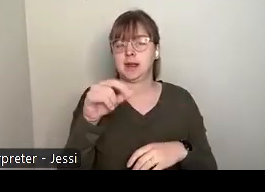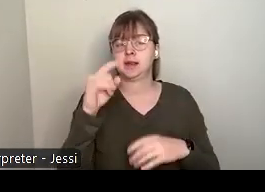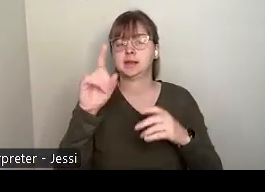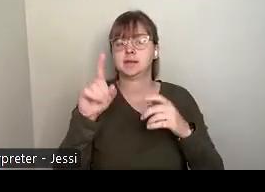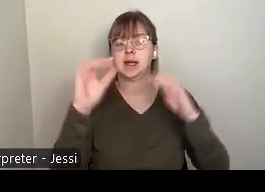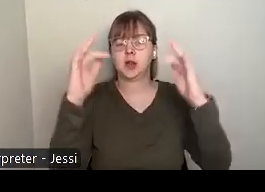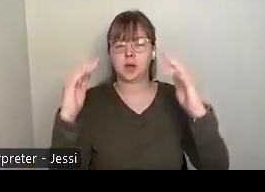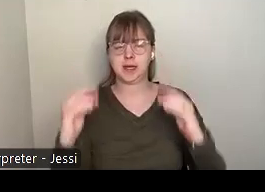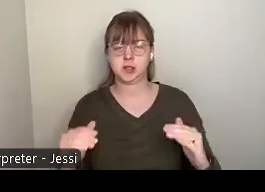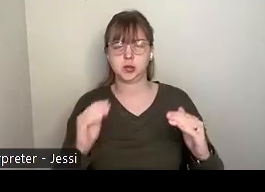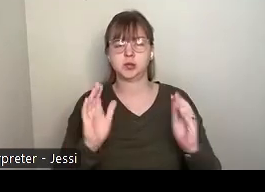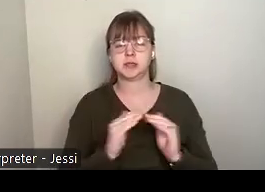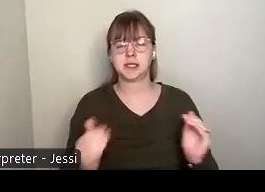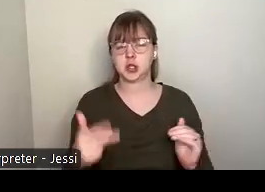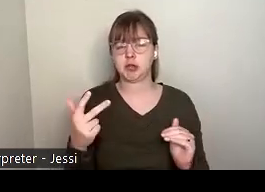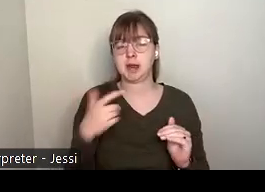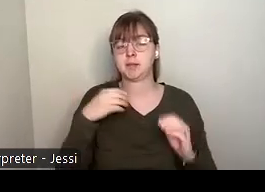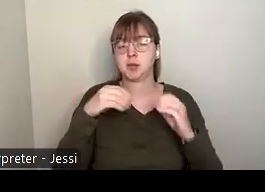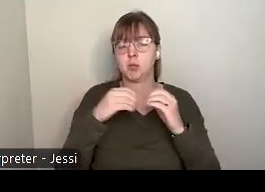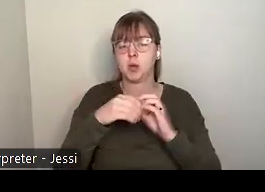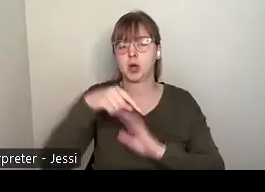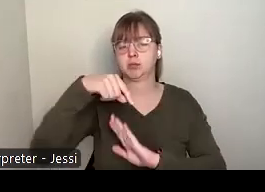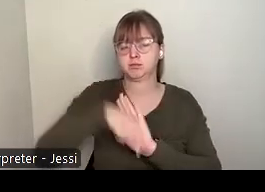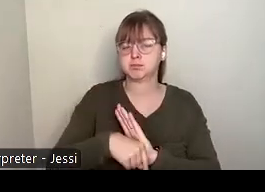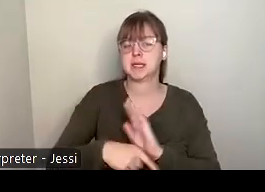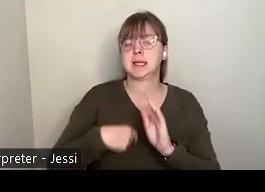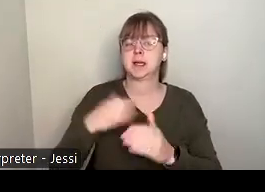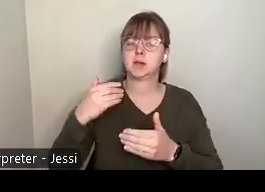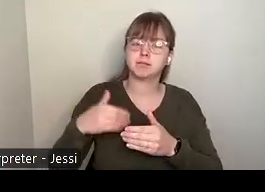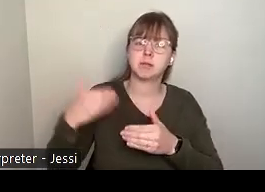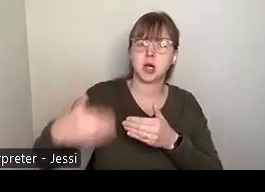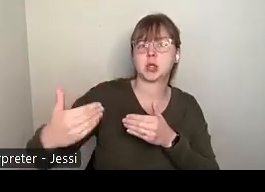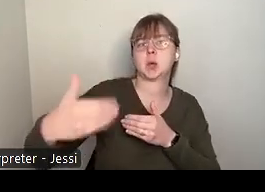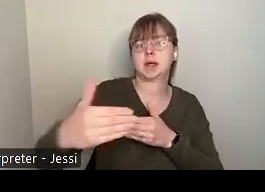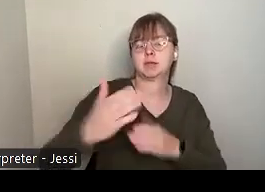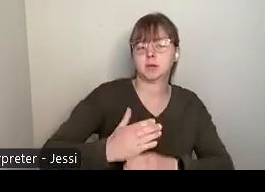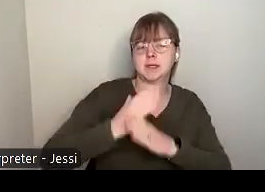whatever level of support they might need um so tier one is consider those Universal Services